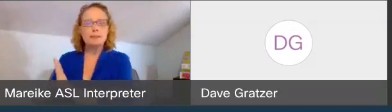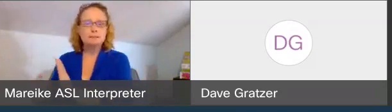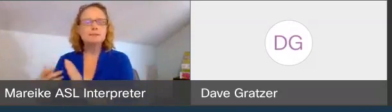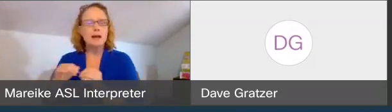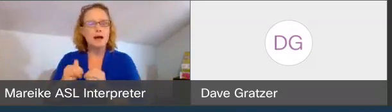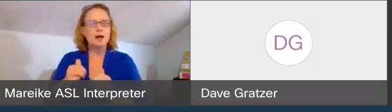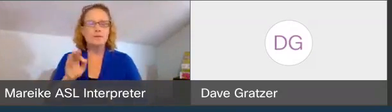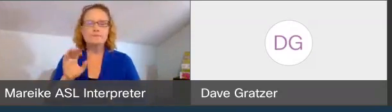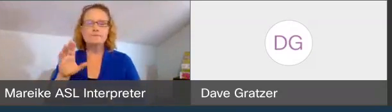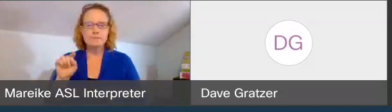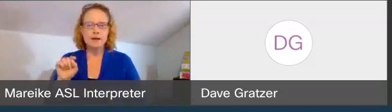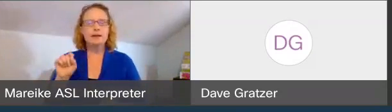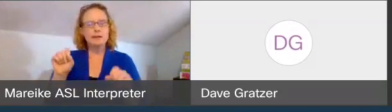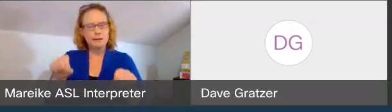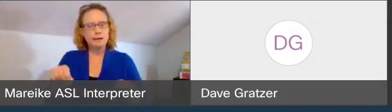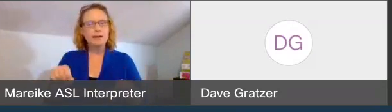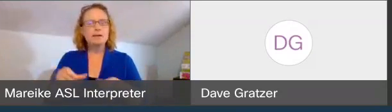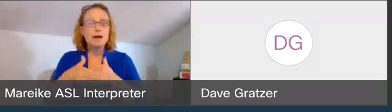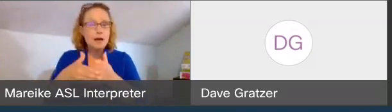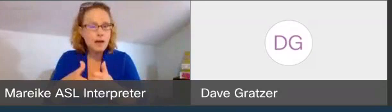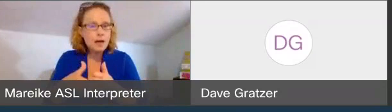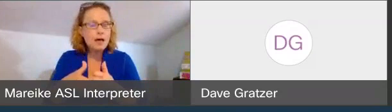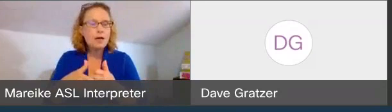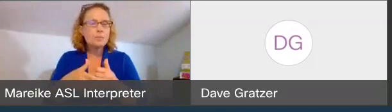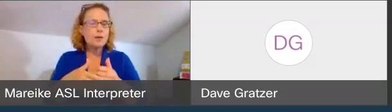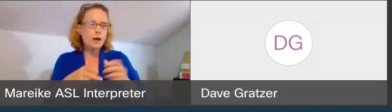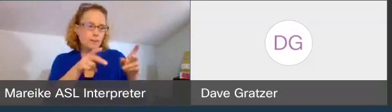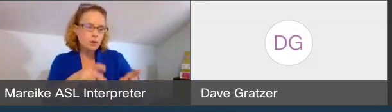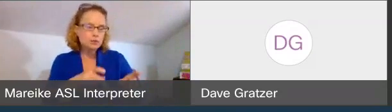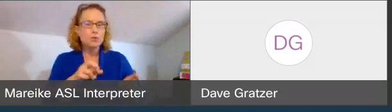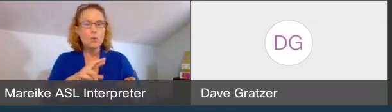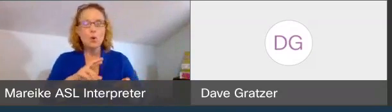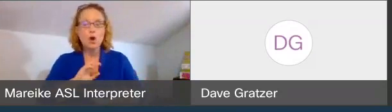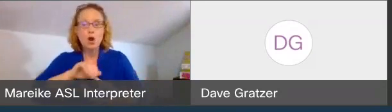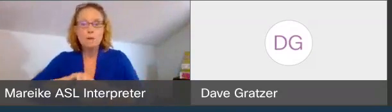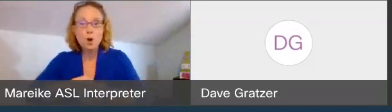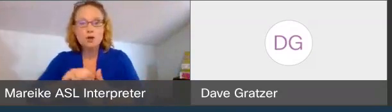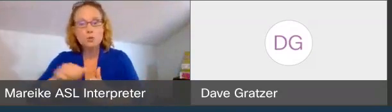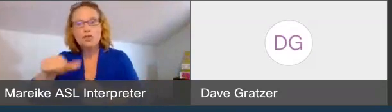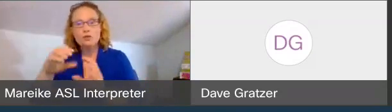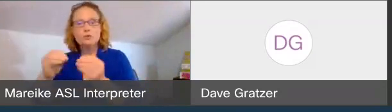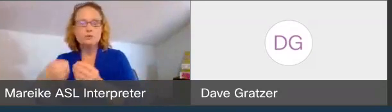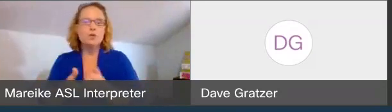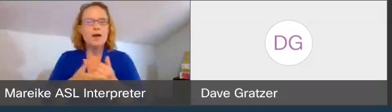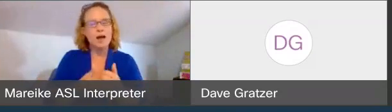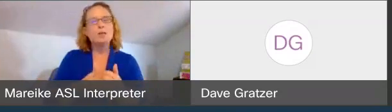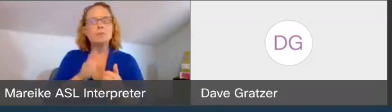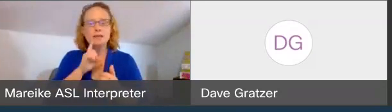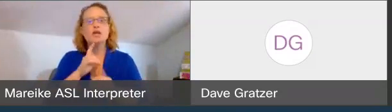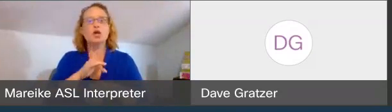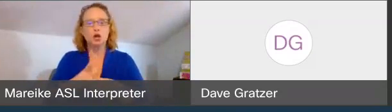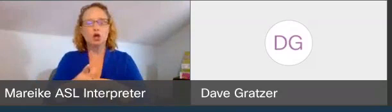FACT can help an individual or partner to help in an early diversion response. So in the early